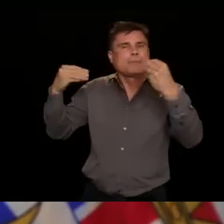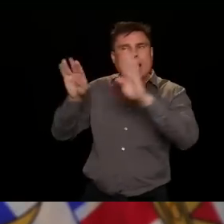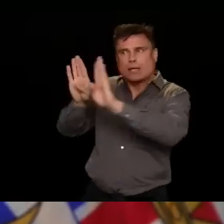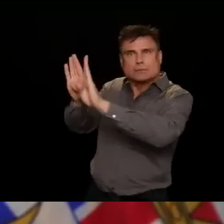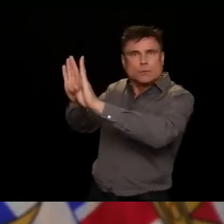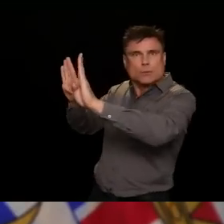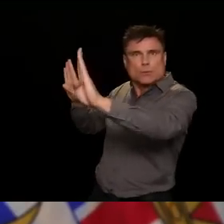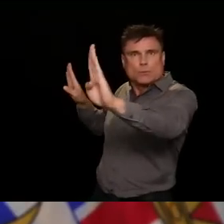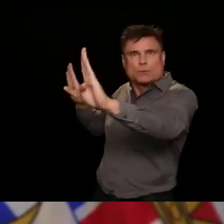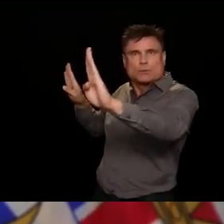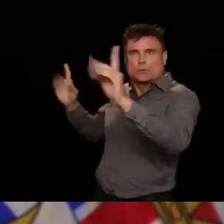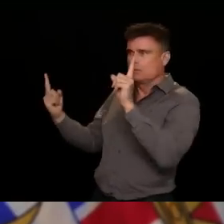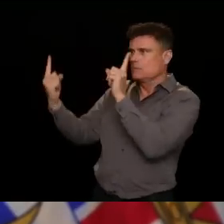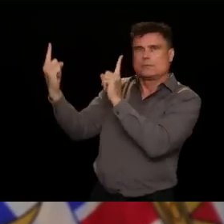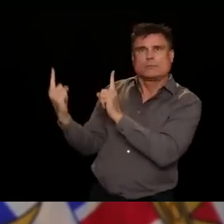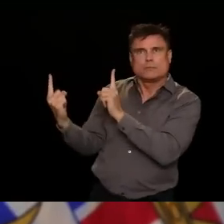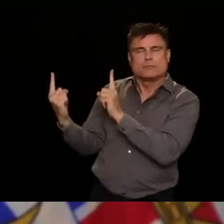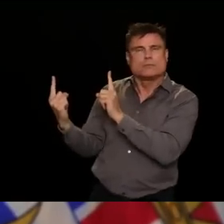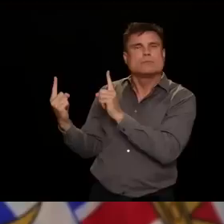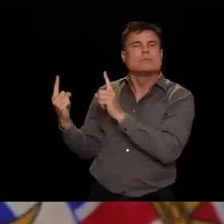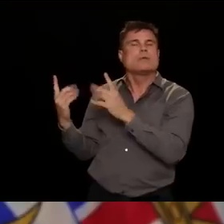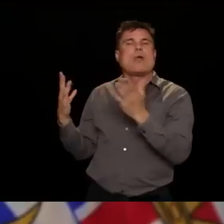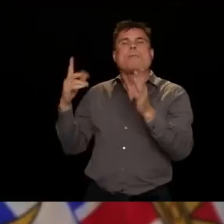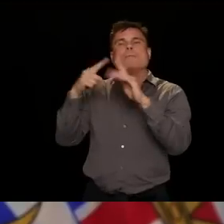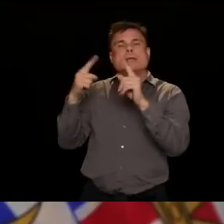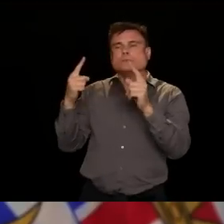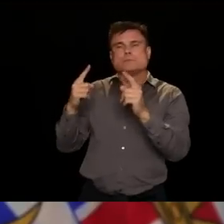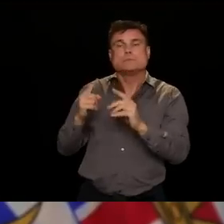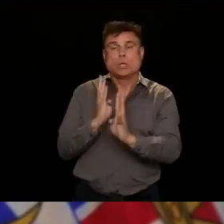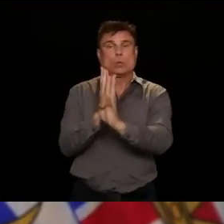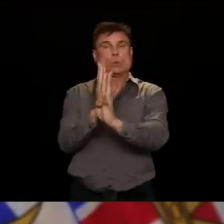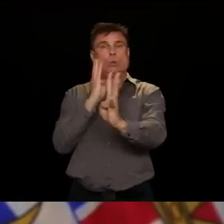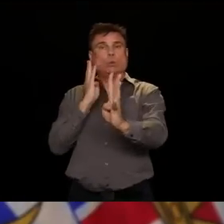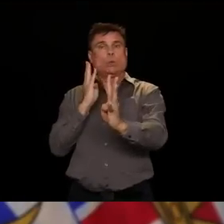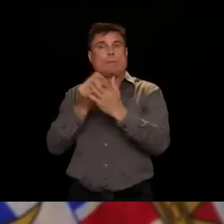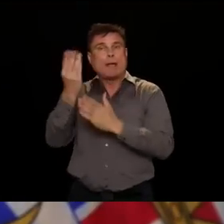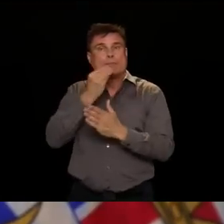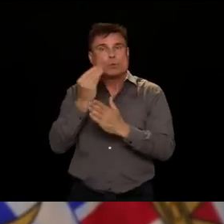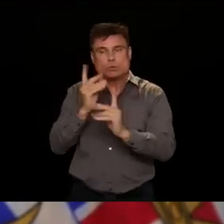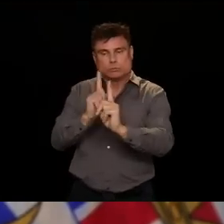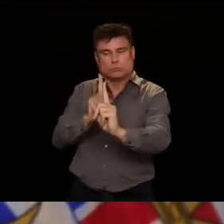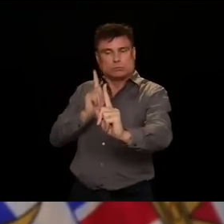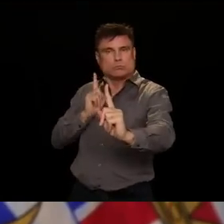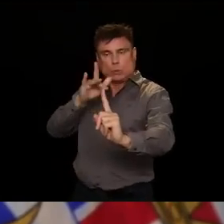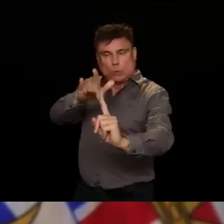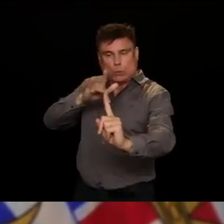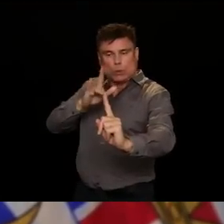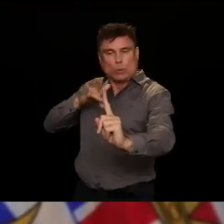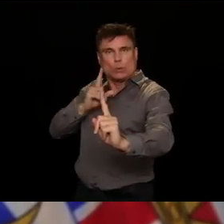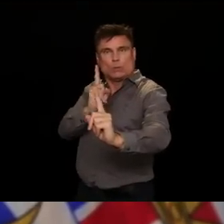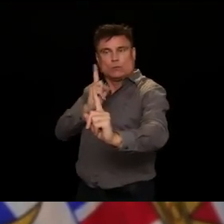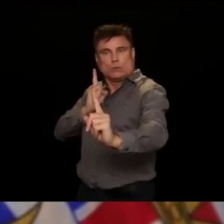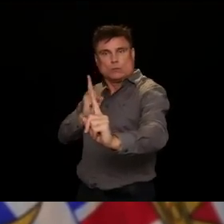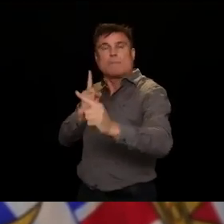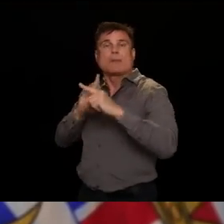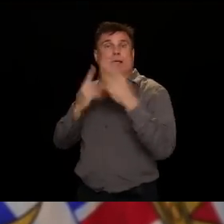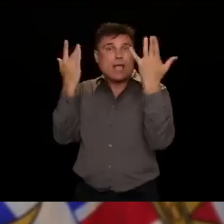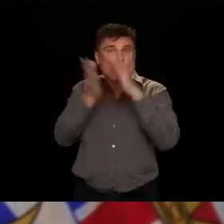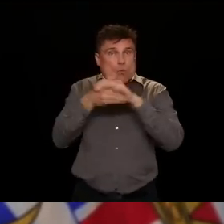don't know, like in grocery stores, we are put in physical barriers that help protect this when we need to be in close